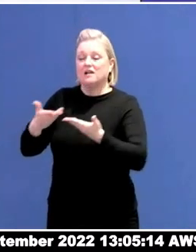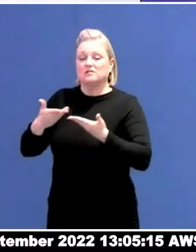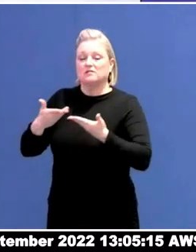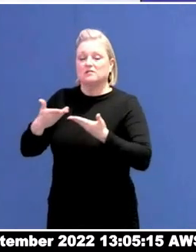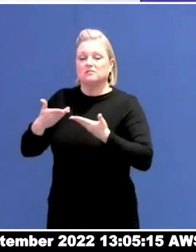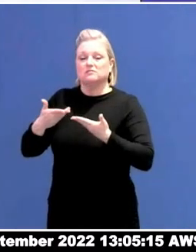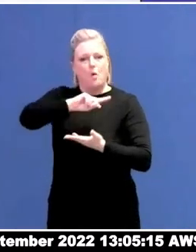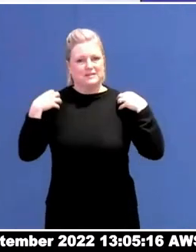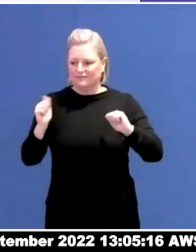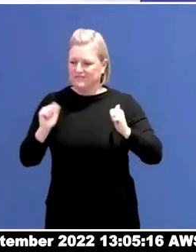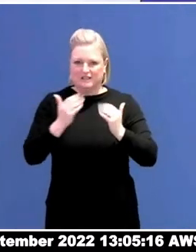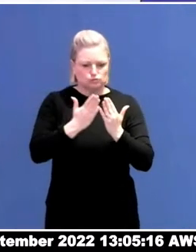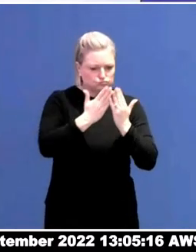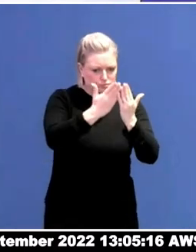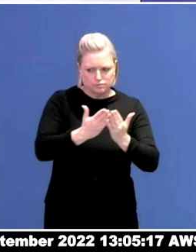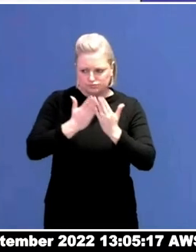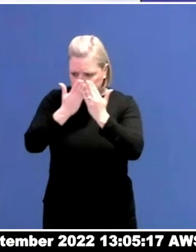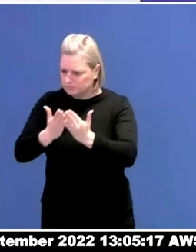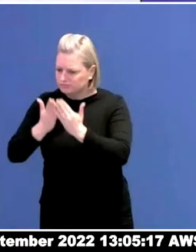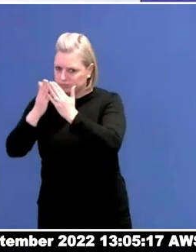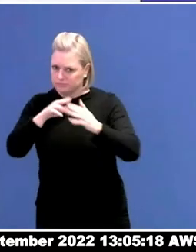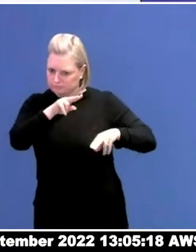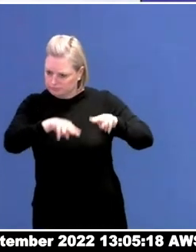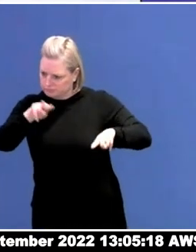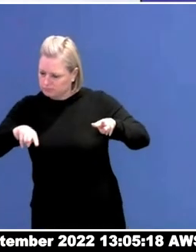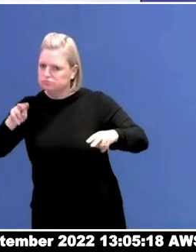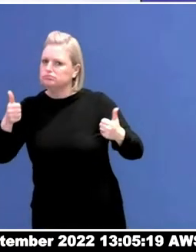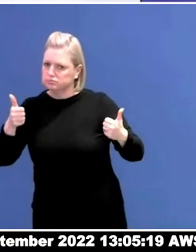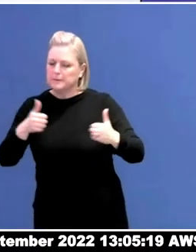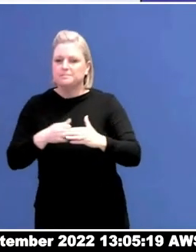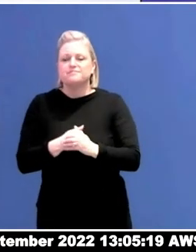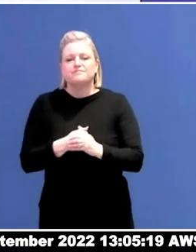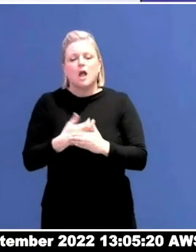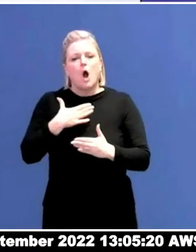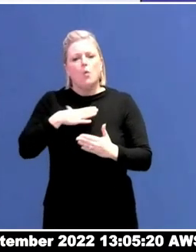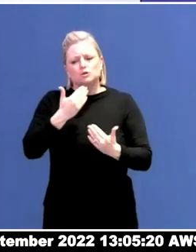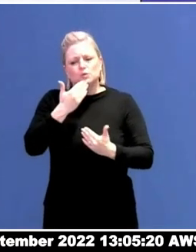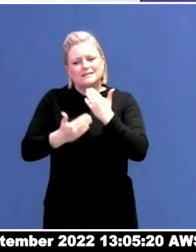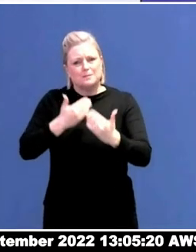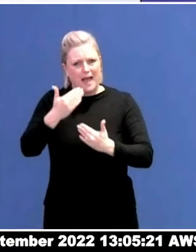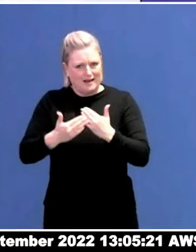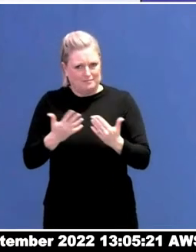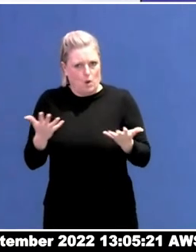Just to ensure that you know where we all are, in the Perth hearing room, we have